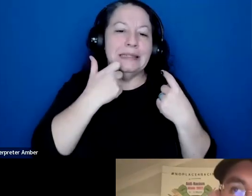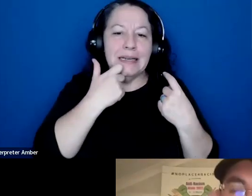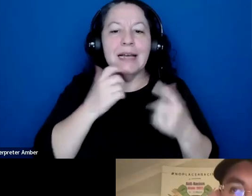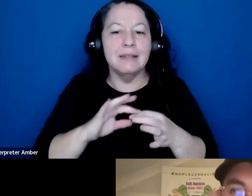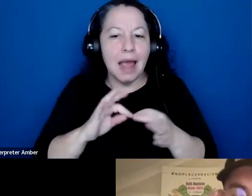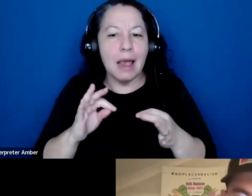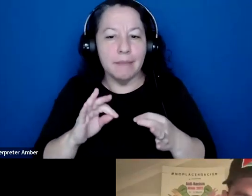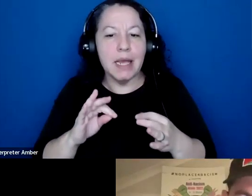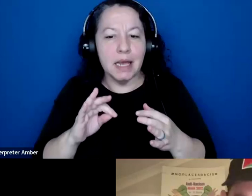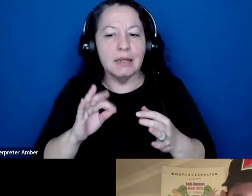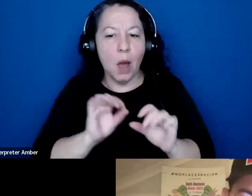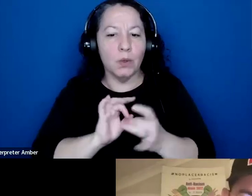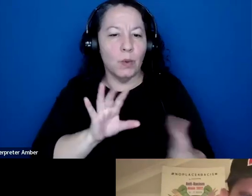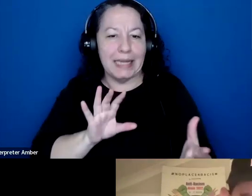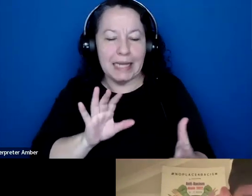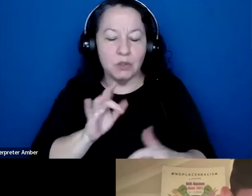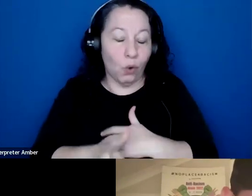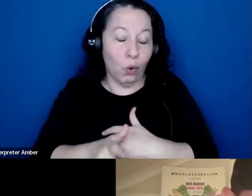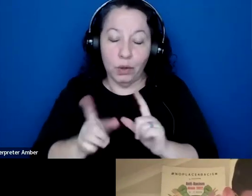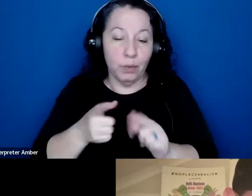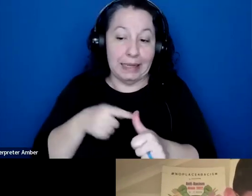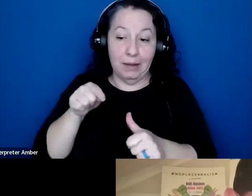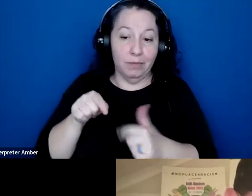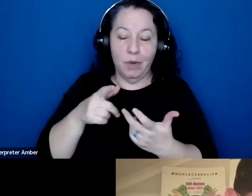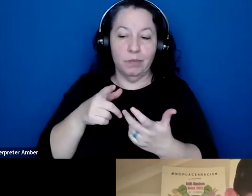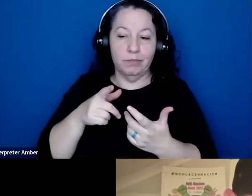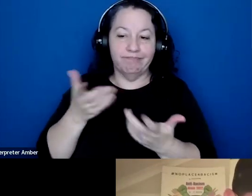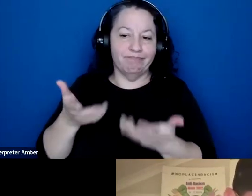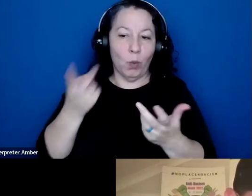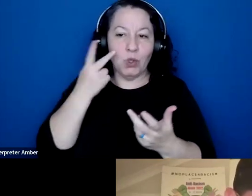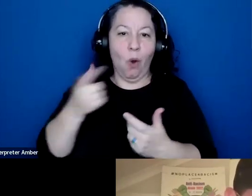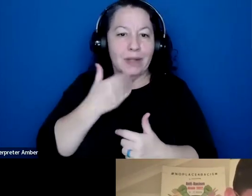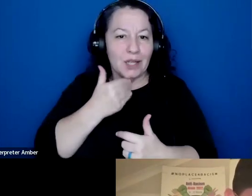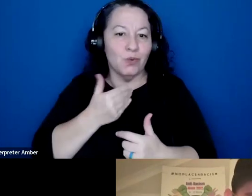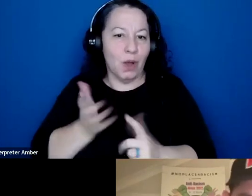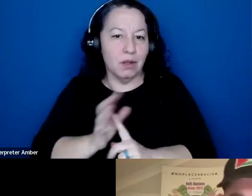on when this escalation of Israel's assault on Gaza began,